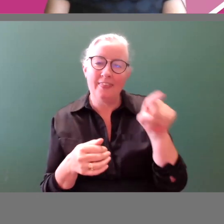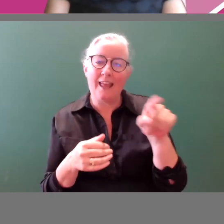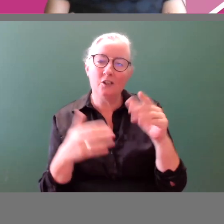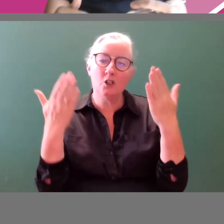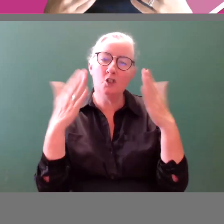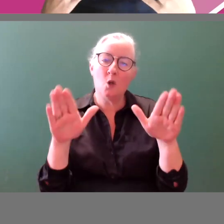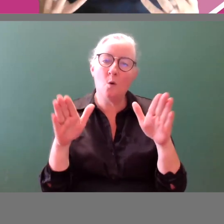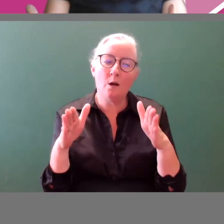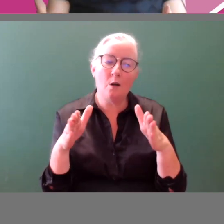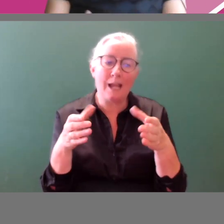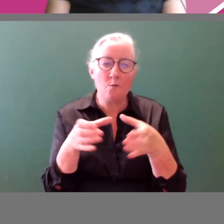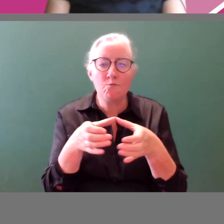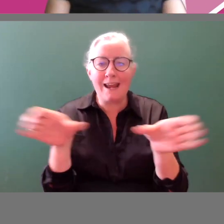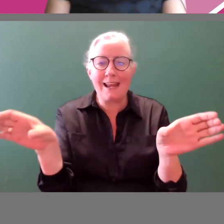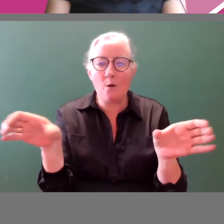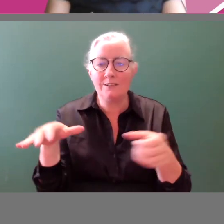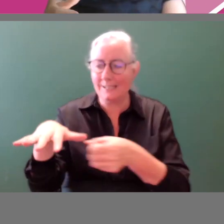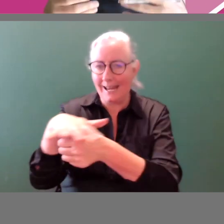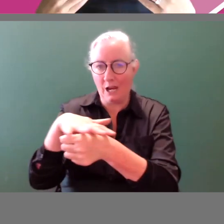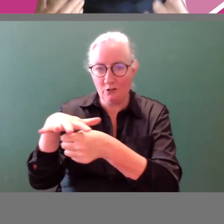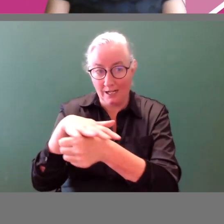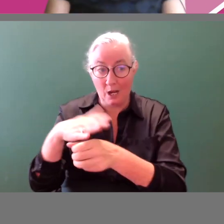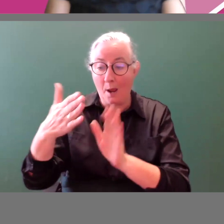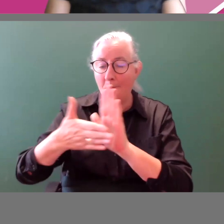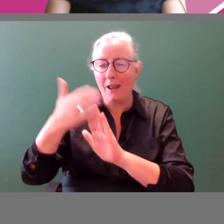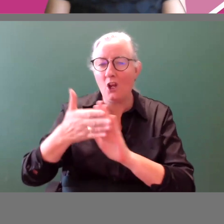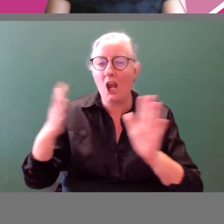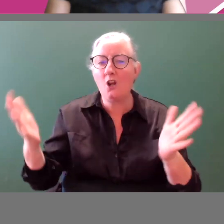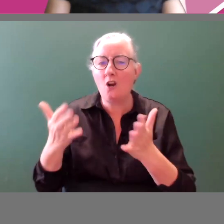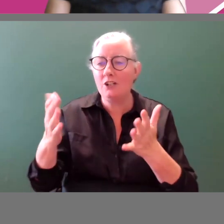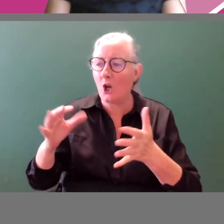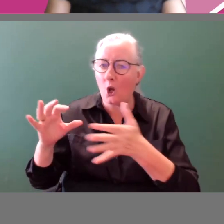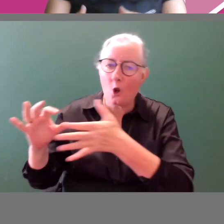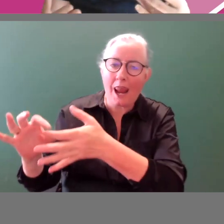area is part of the idea that the building would encourage collaboration in the work place, less